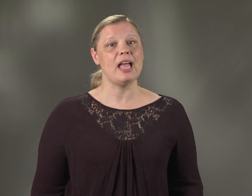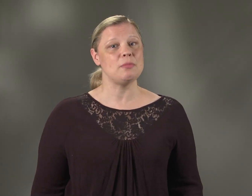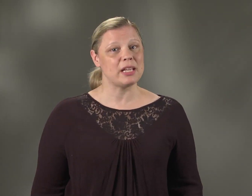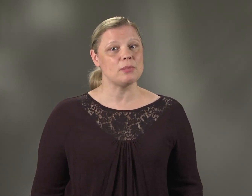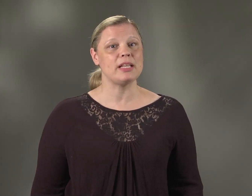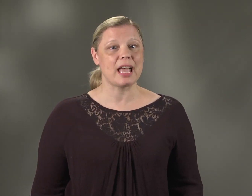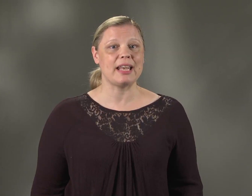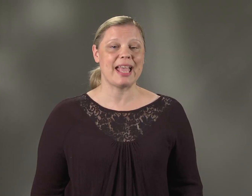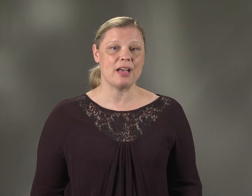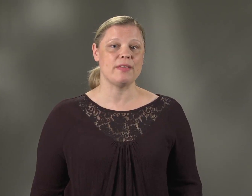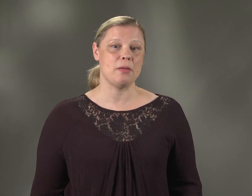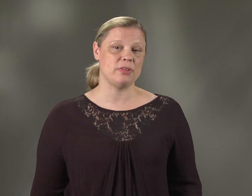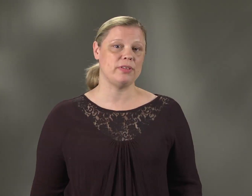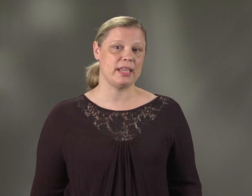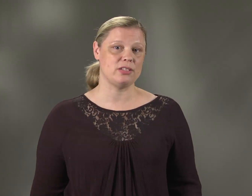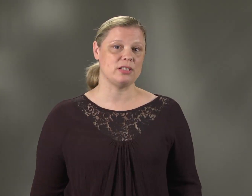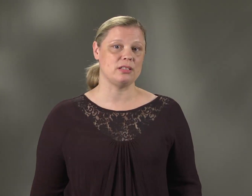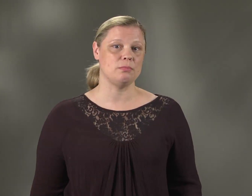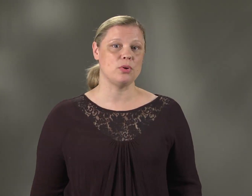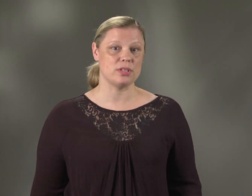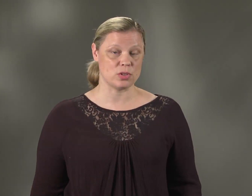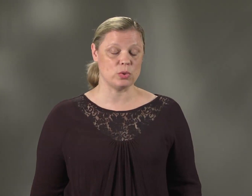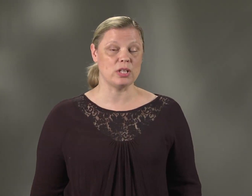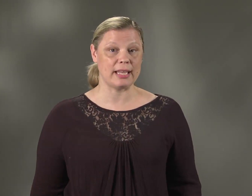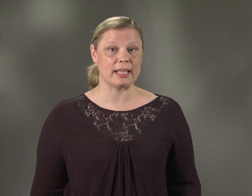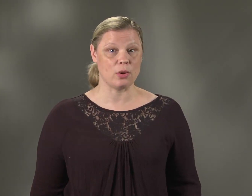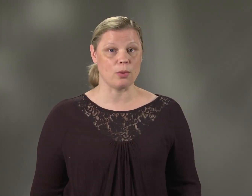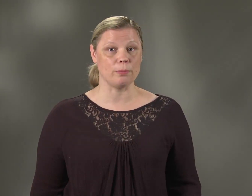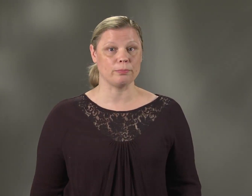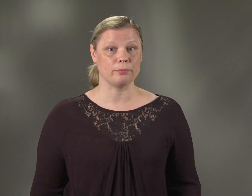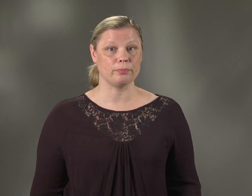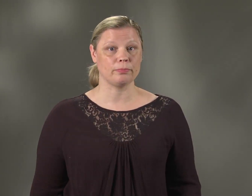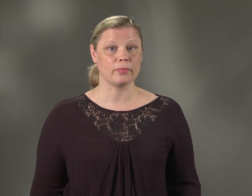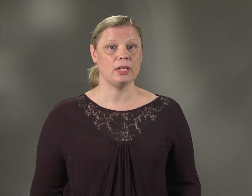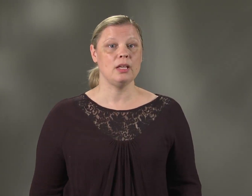and may or may not have amplification, both in school and at home.